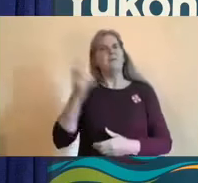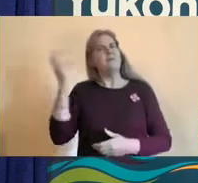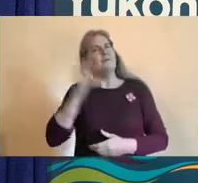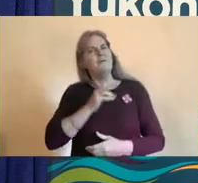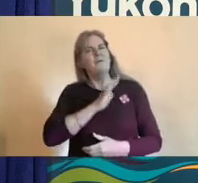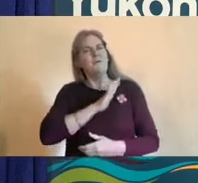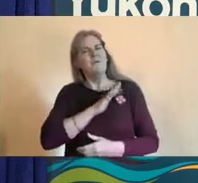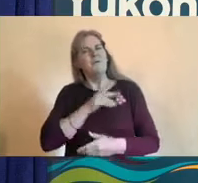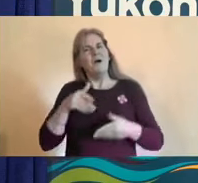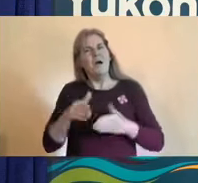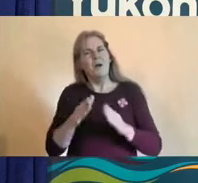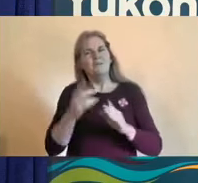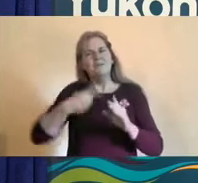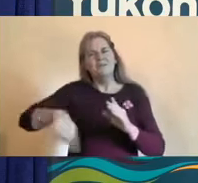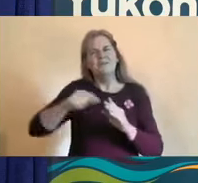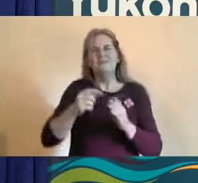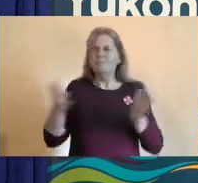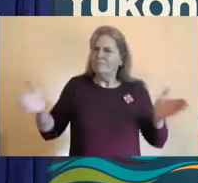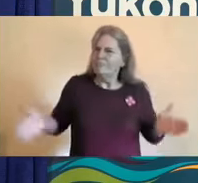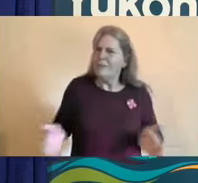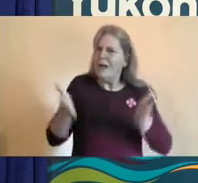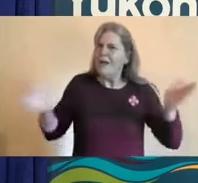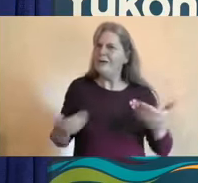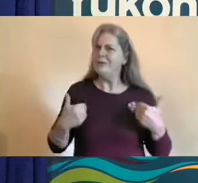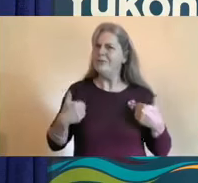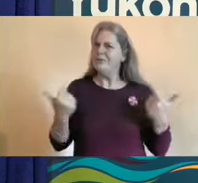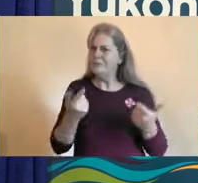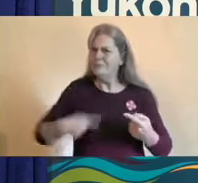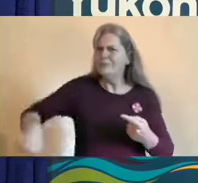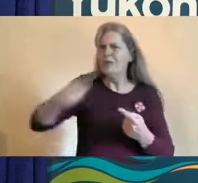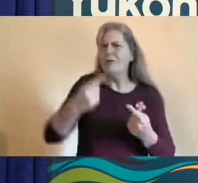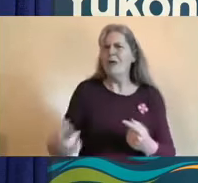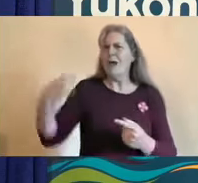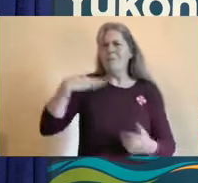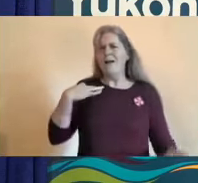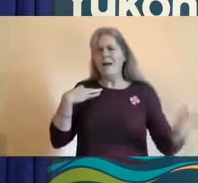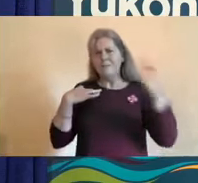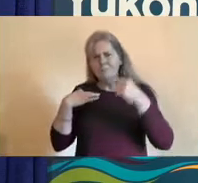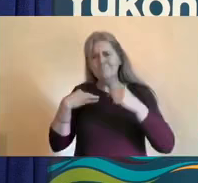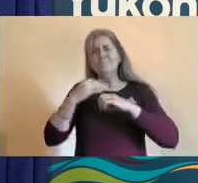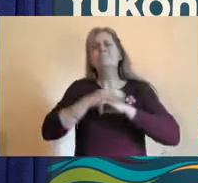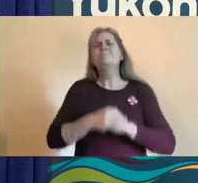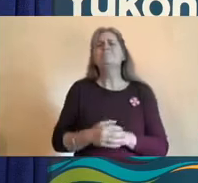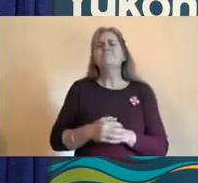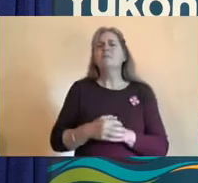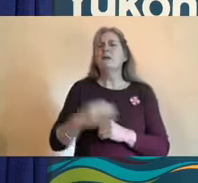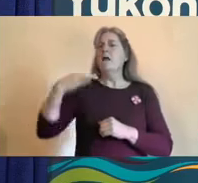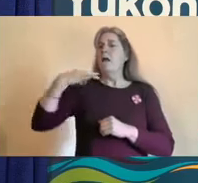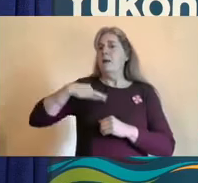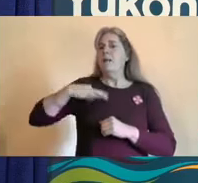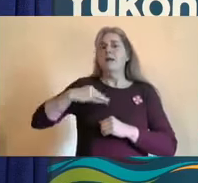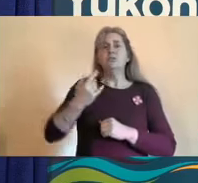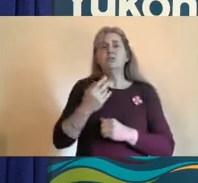opportunity and I encourage all interested youth to apply. The deadline for applications is October 20th, for more